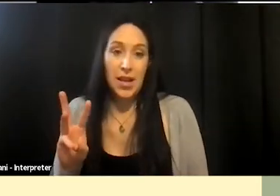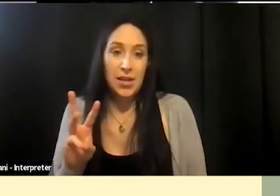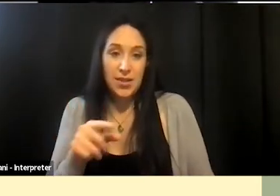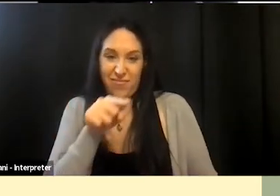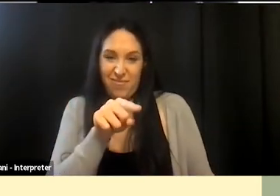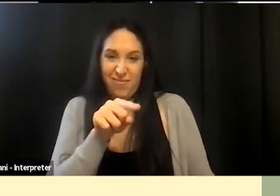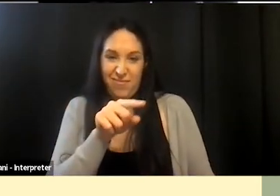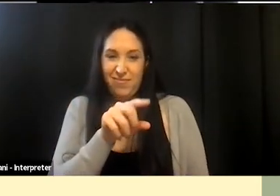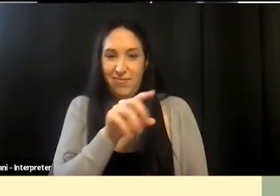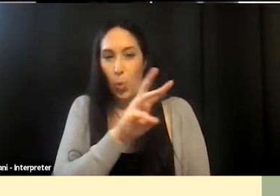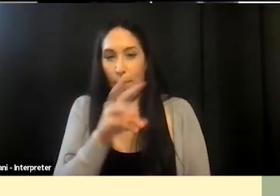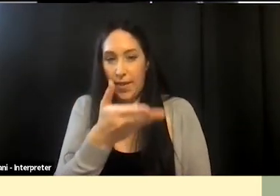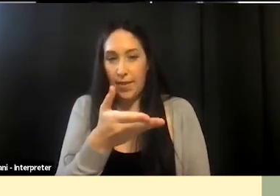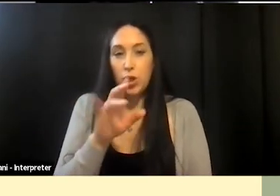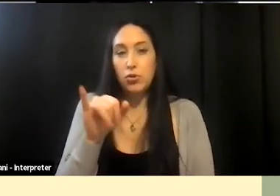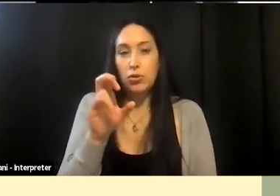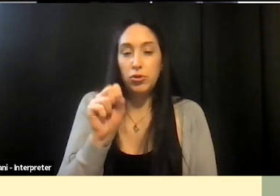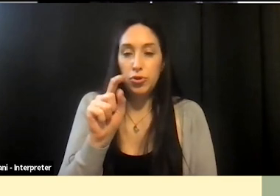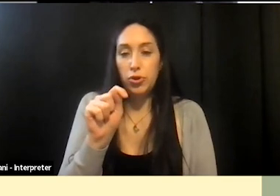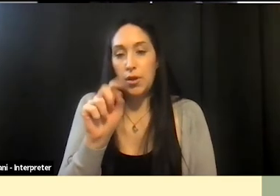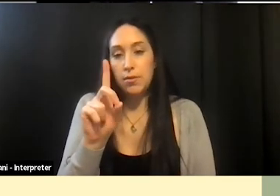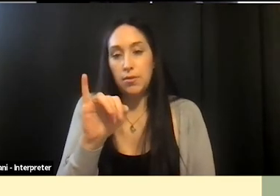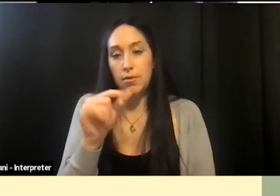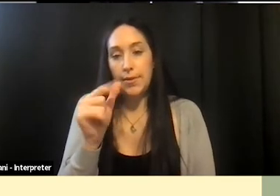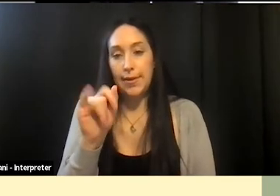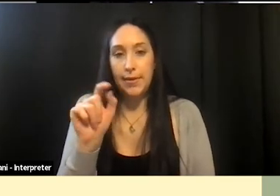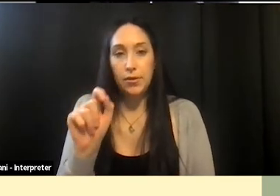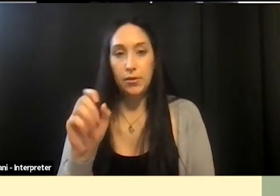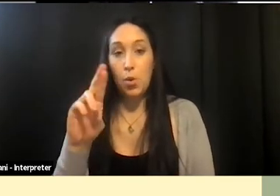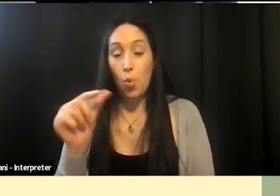We have a re resource page and we've put it by year: Enable Project 2020,